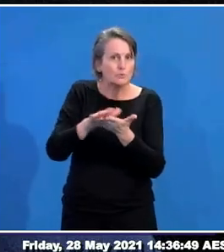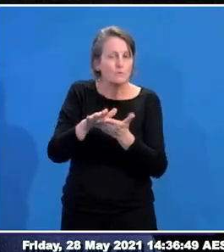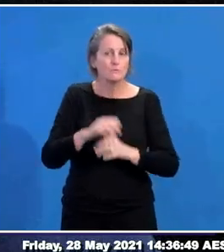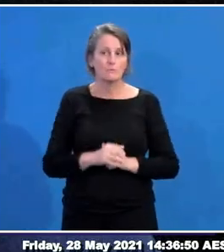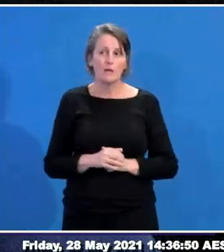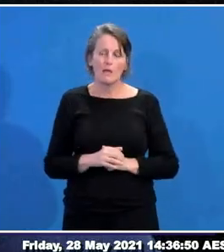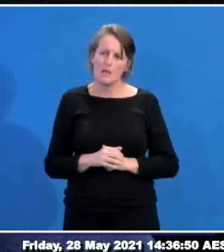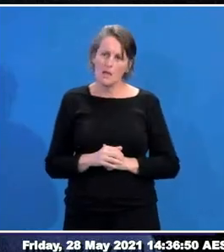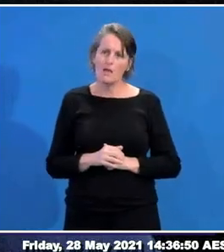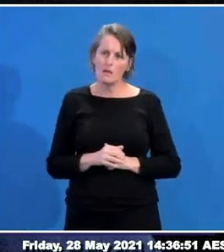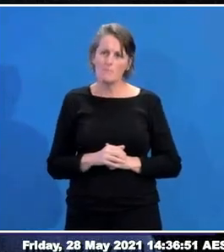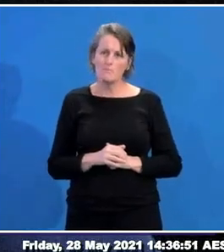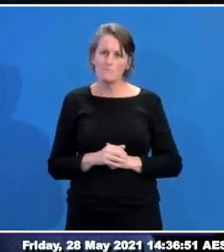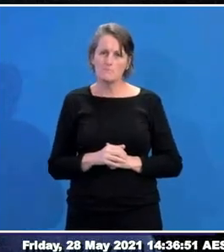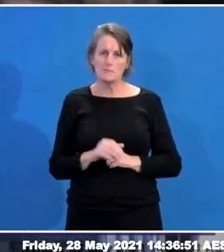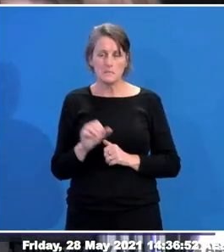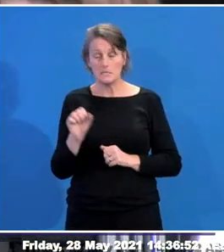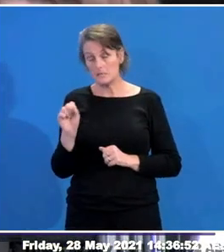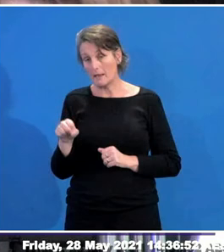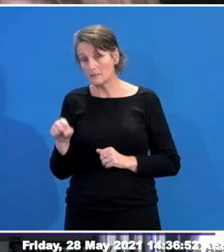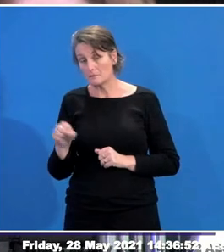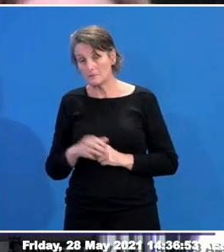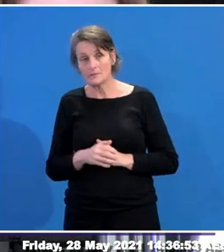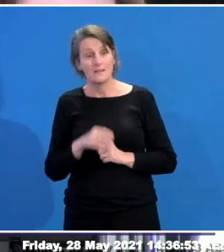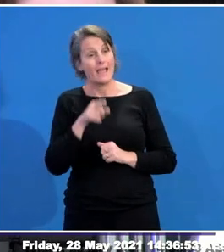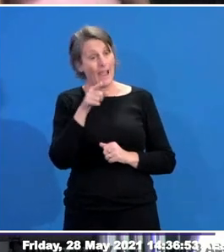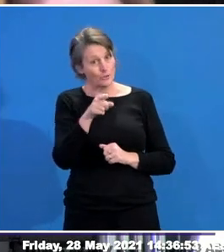Yes, and... MS BENNETT: It seems you rely on the